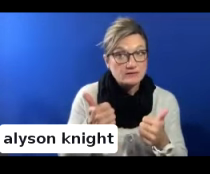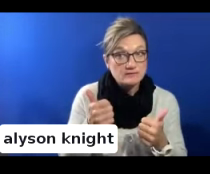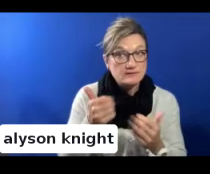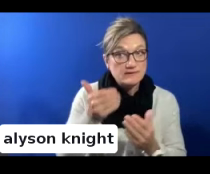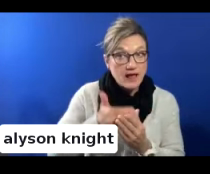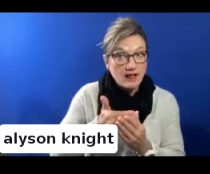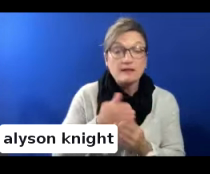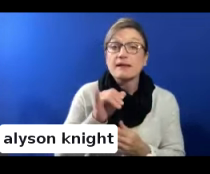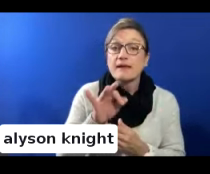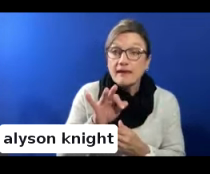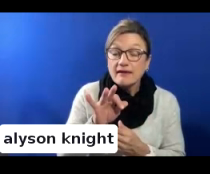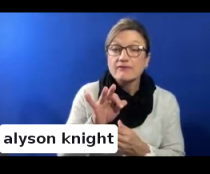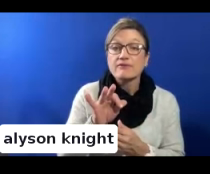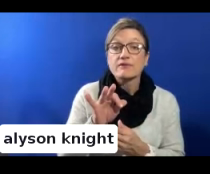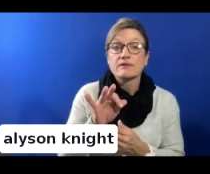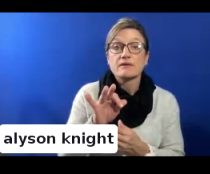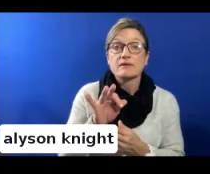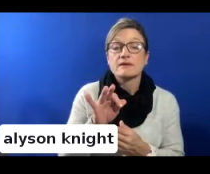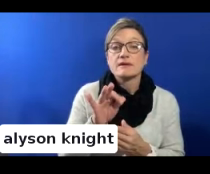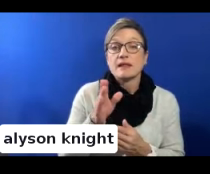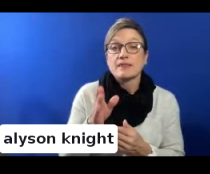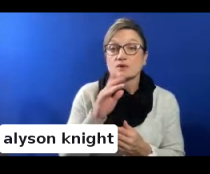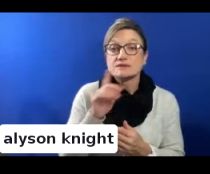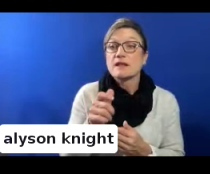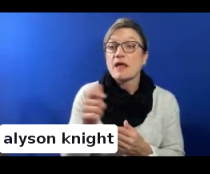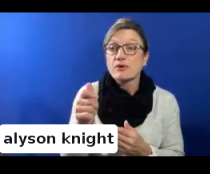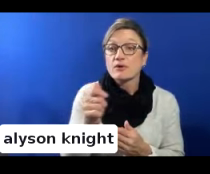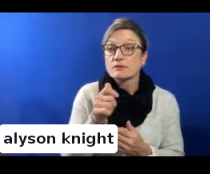If on the other hand, there is a genuine balance remaining.